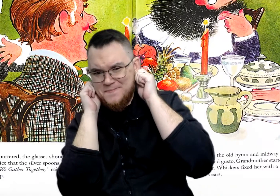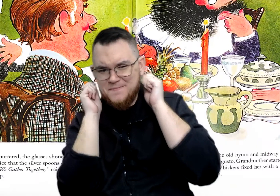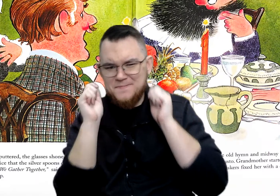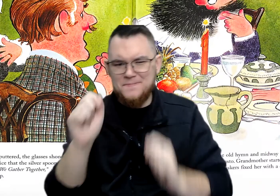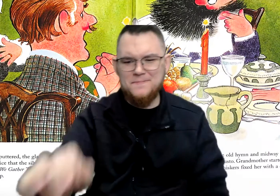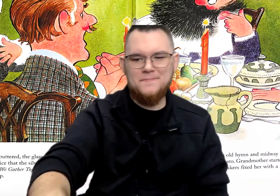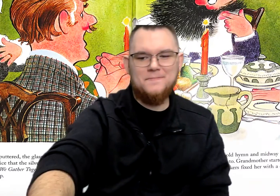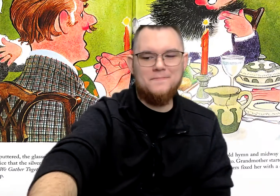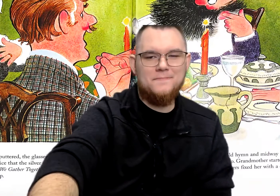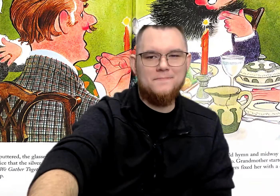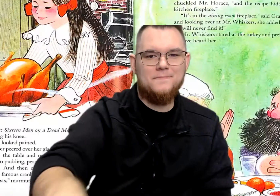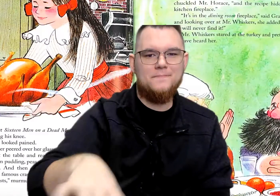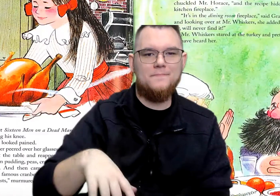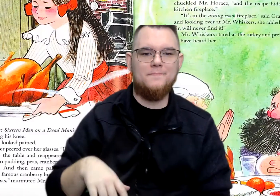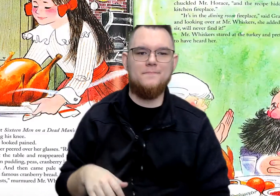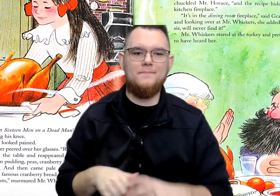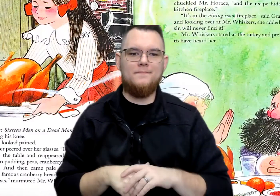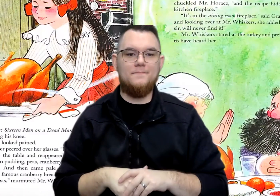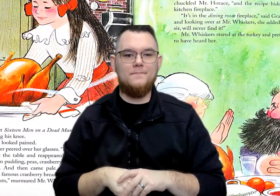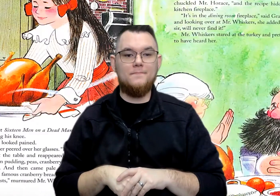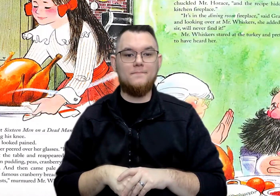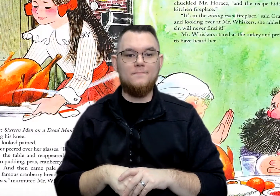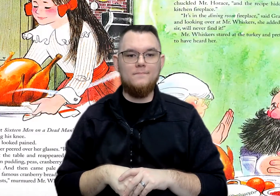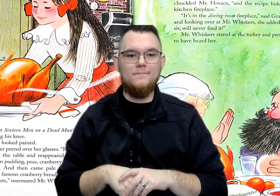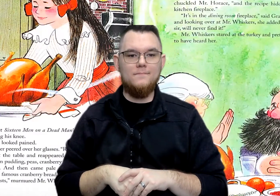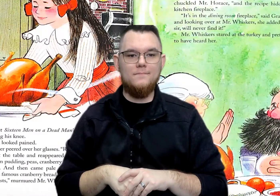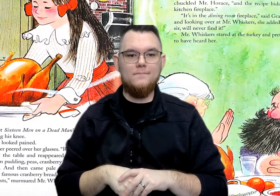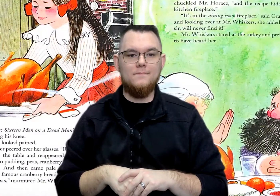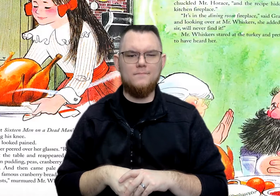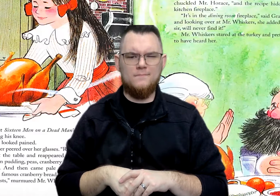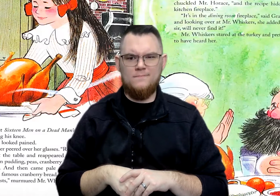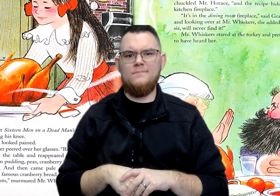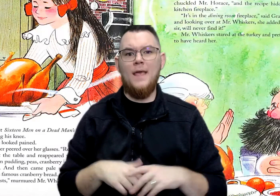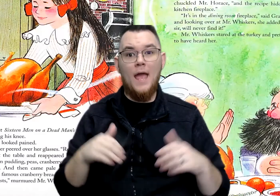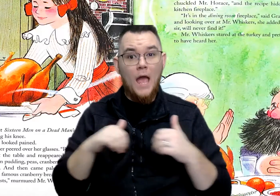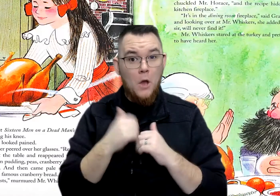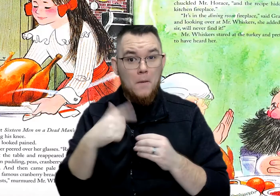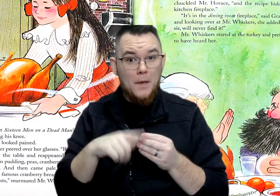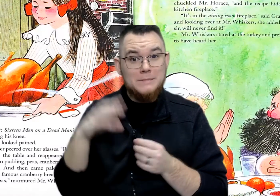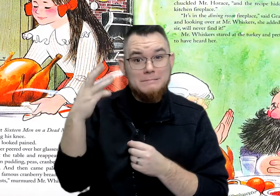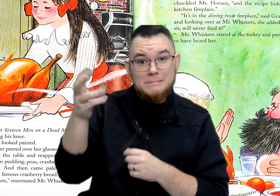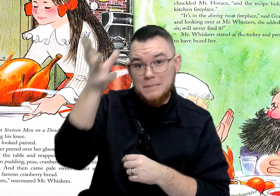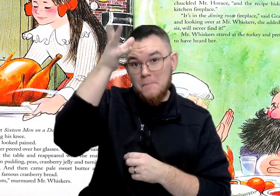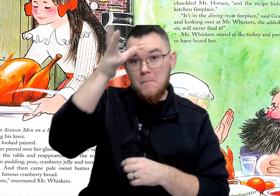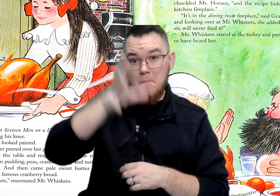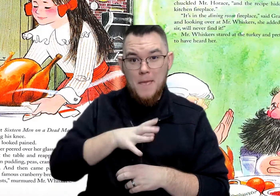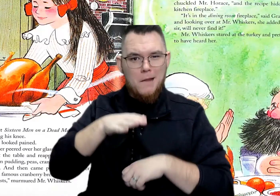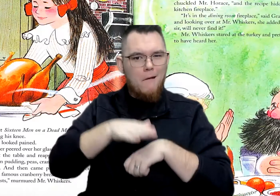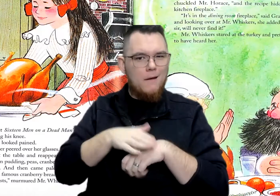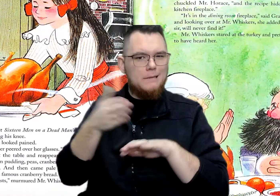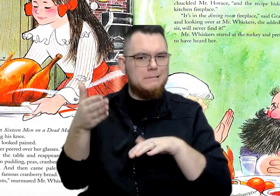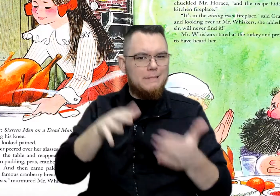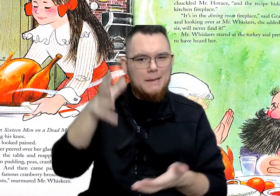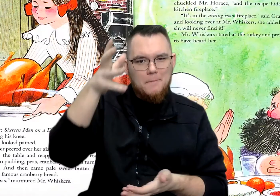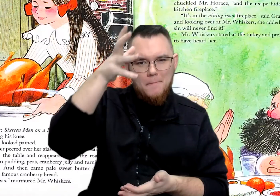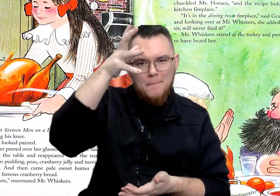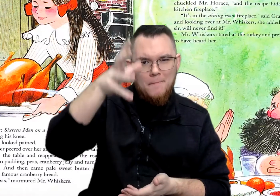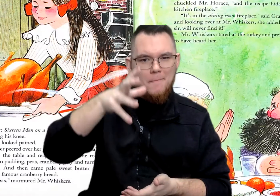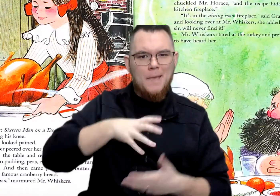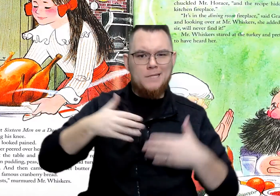“How about ‘Sixteen Men on a Dead Man’s Chest’?” he roared, slapping his knee.